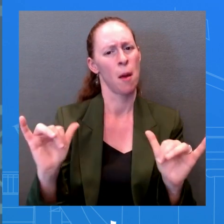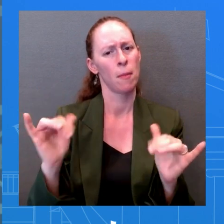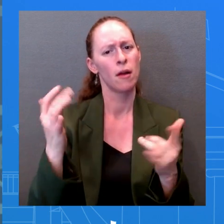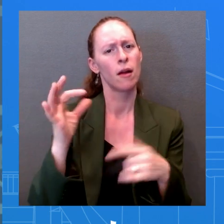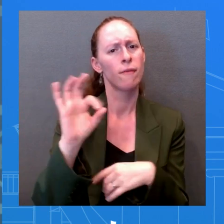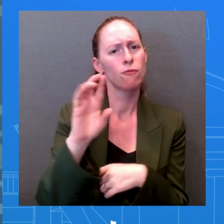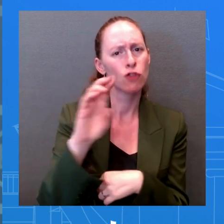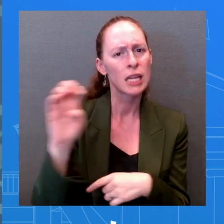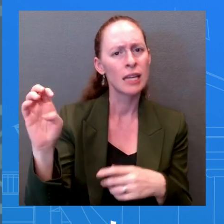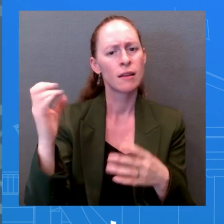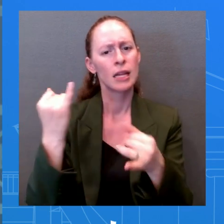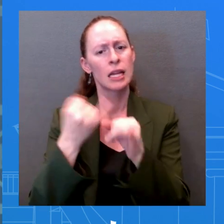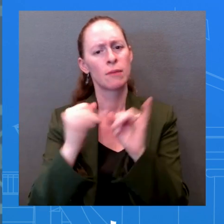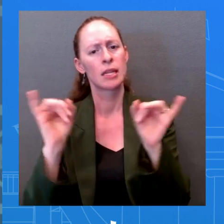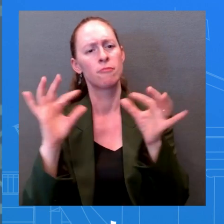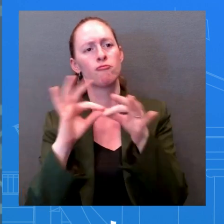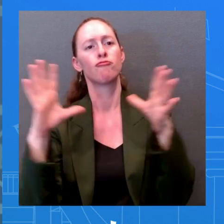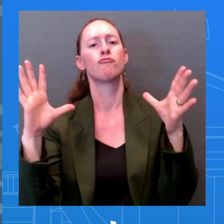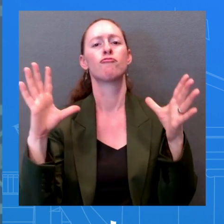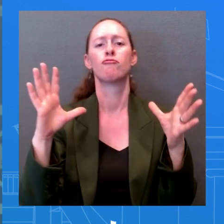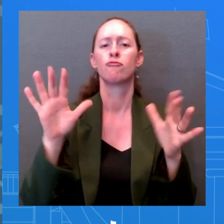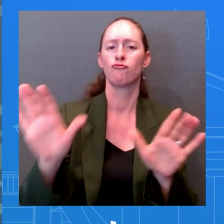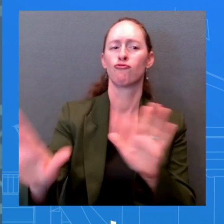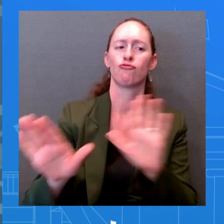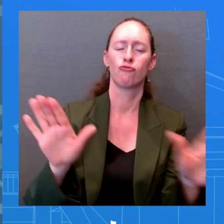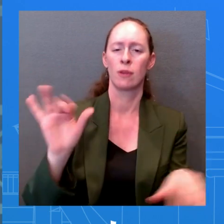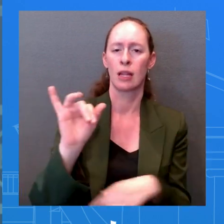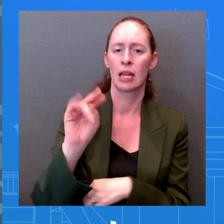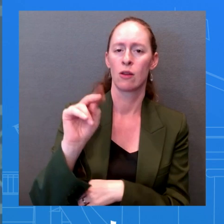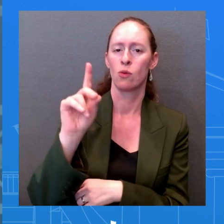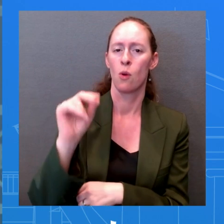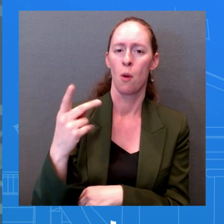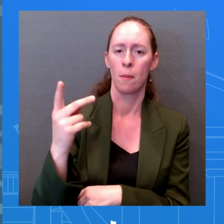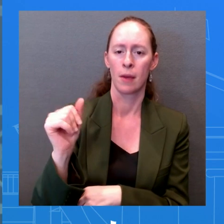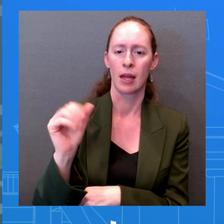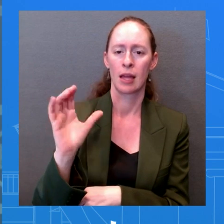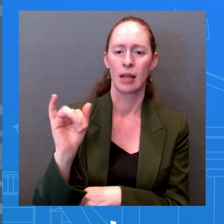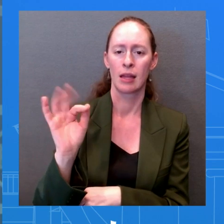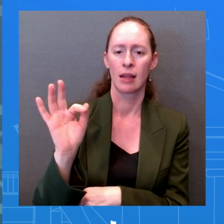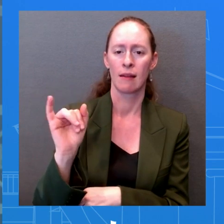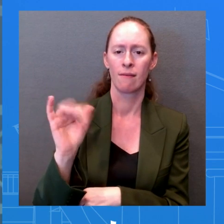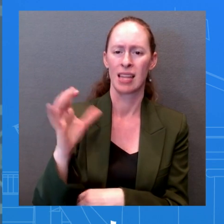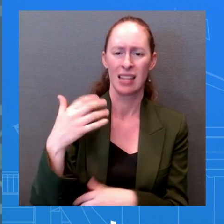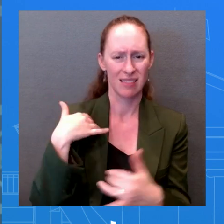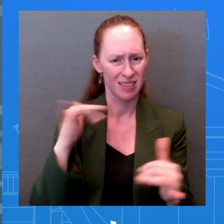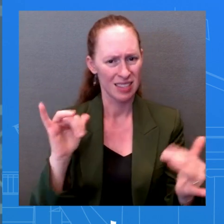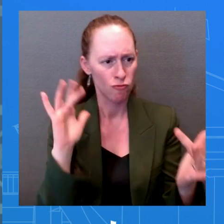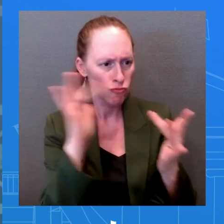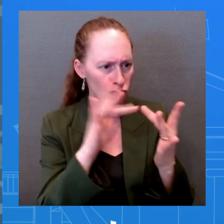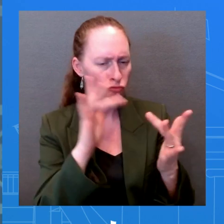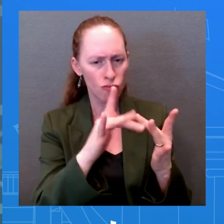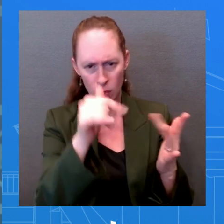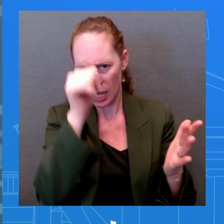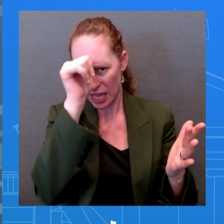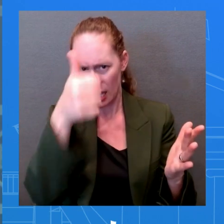We consult closely with India on a re- regional developments. But I'm just not going to comment on any diplomatic discussions.